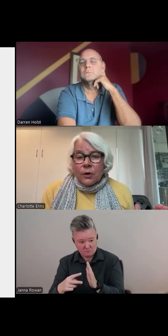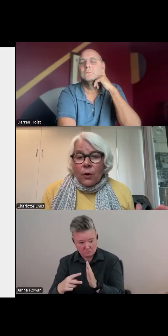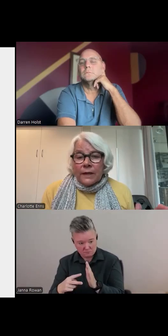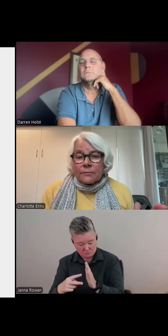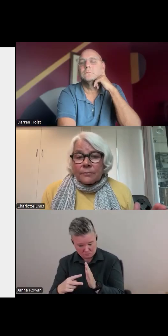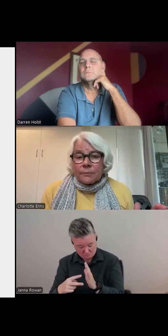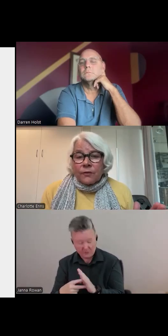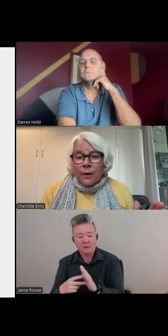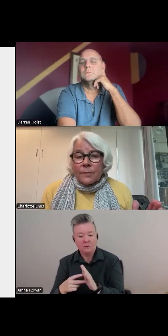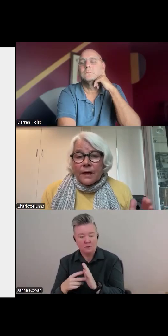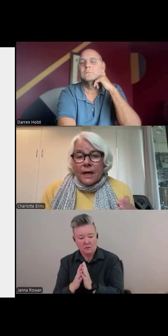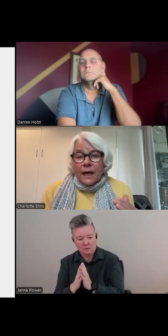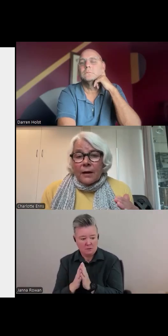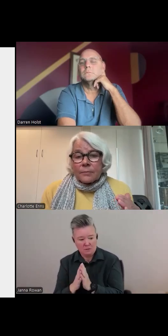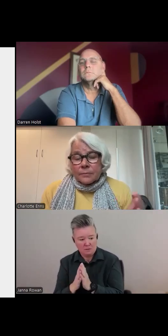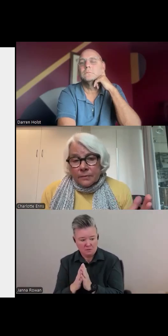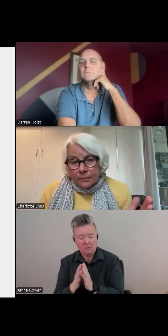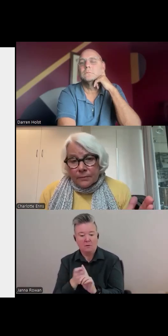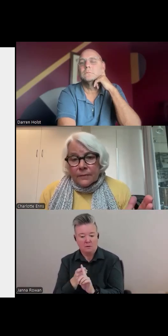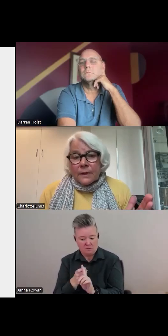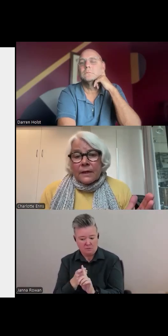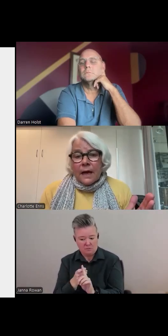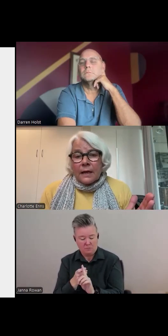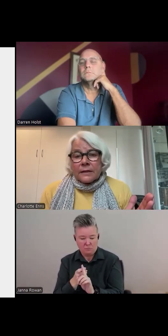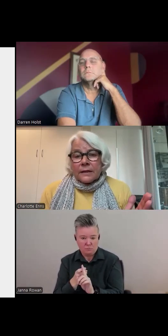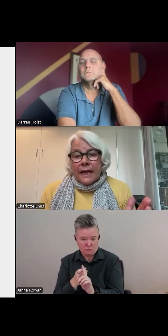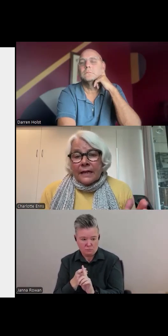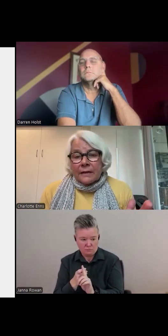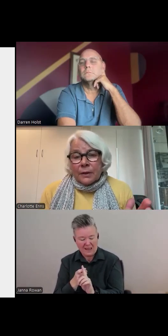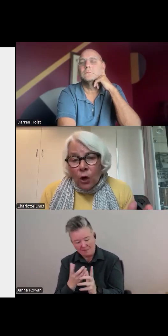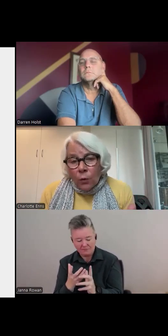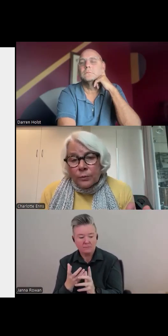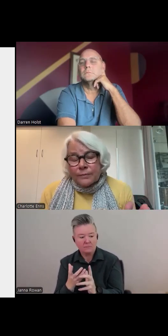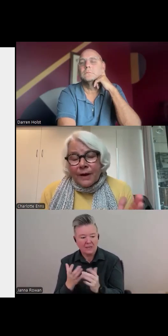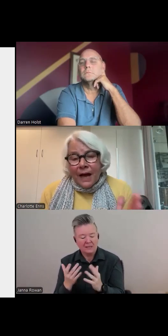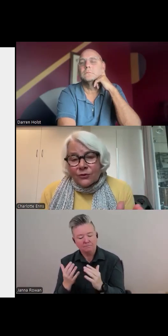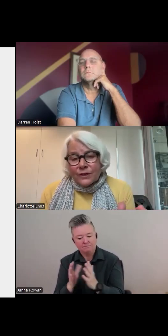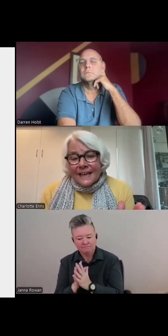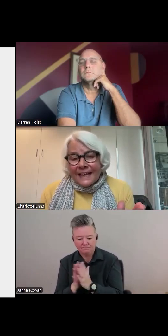is going from not 8--